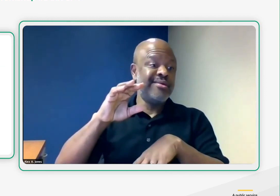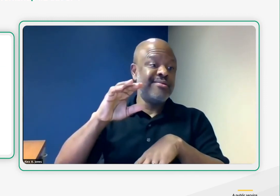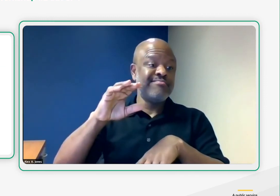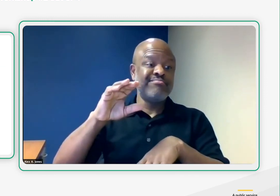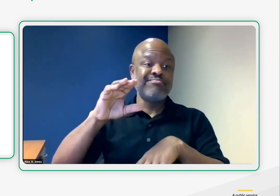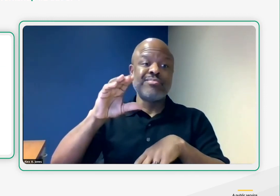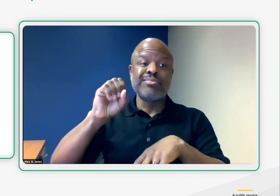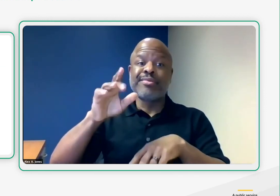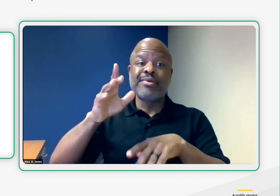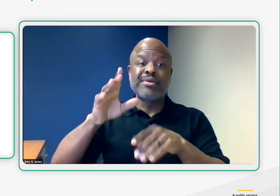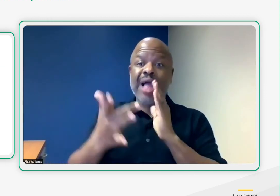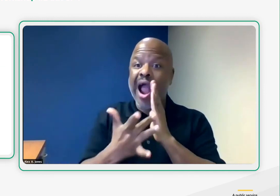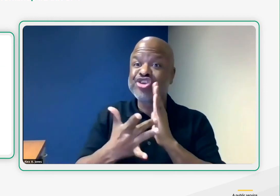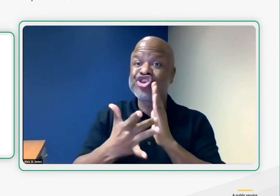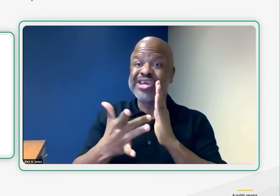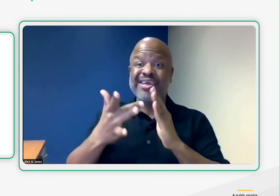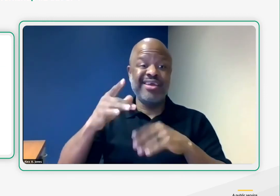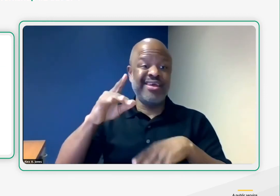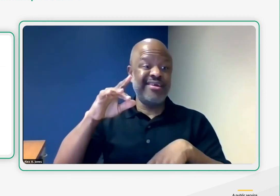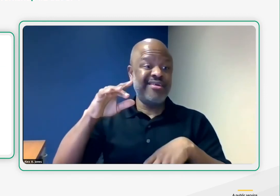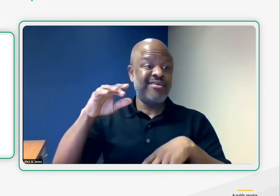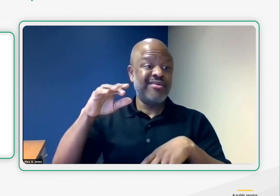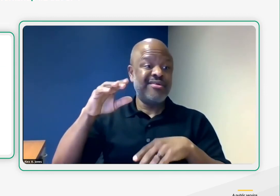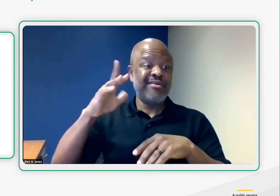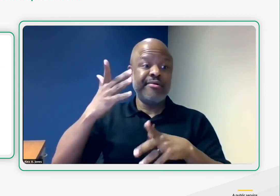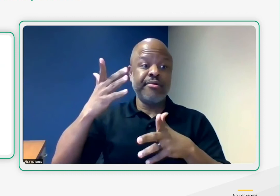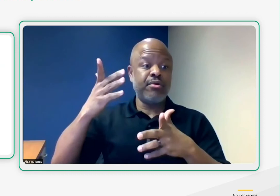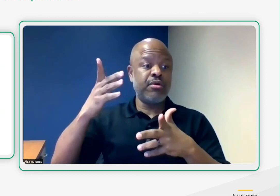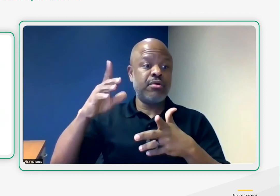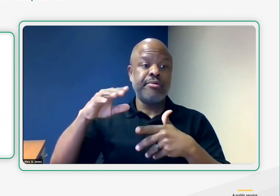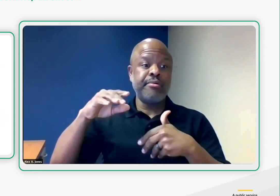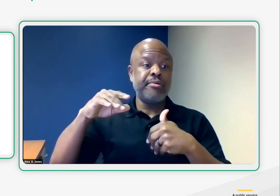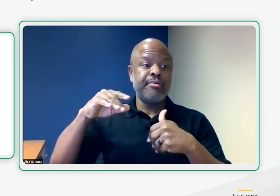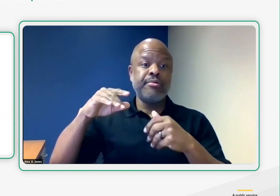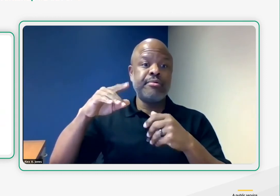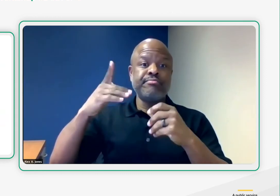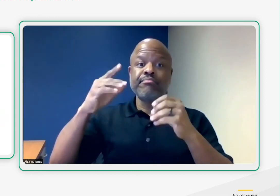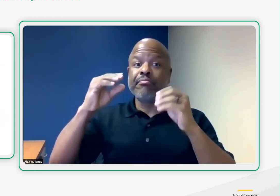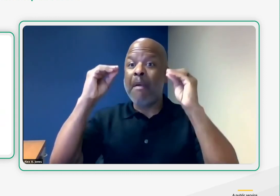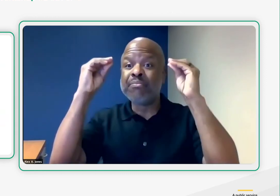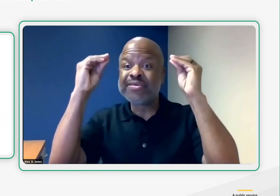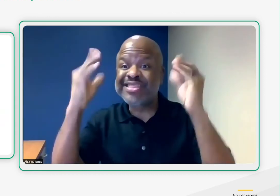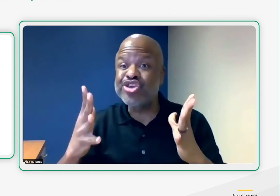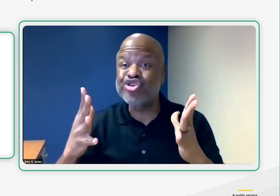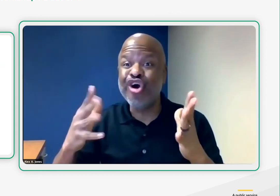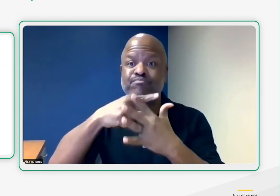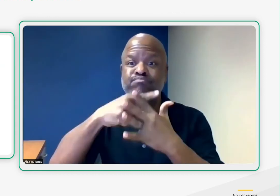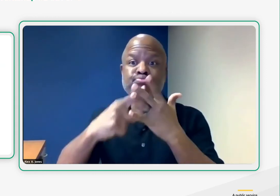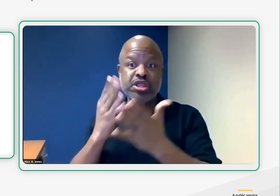Are you talking about working in technology?